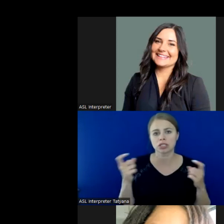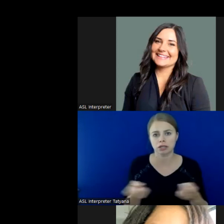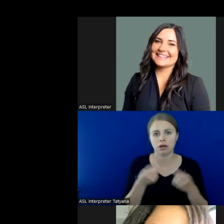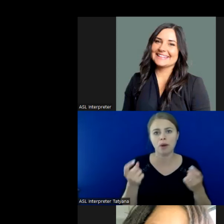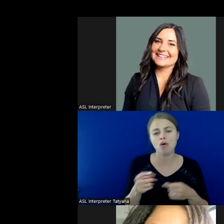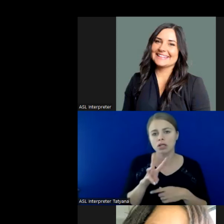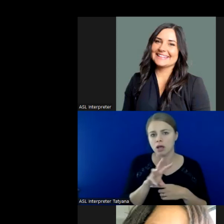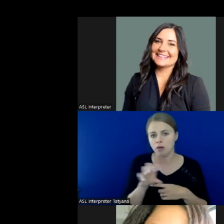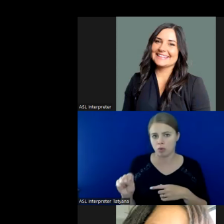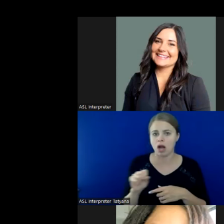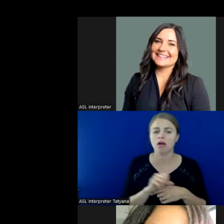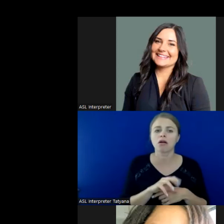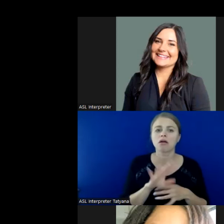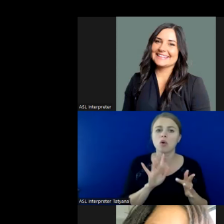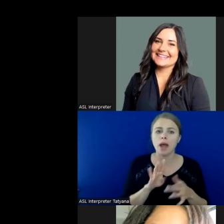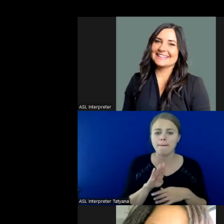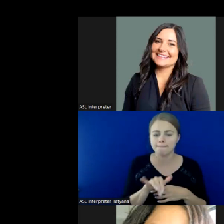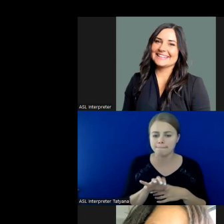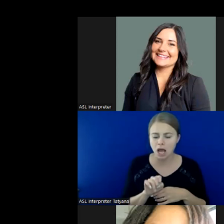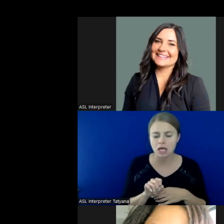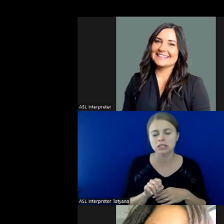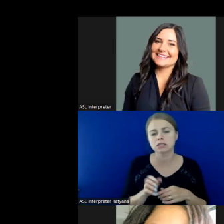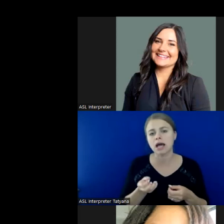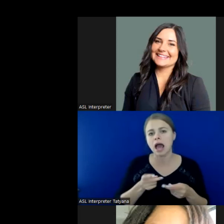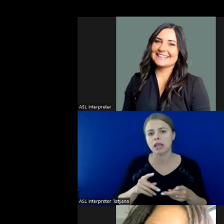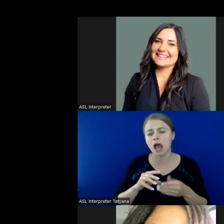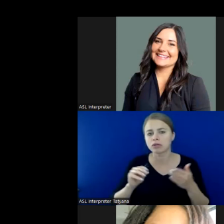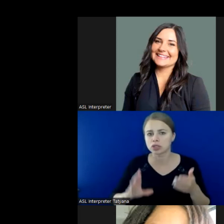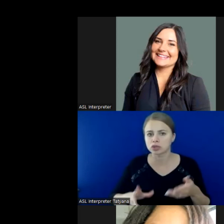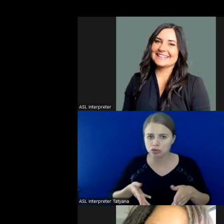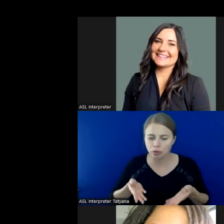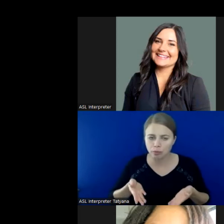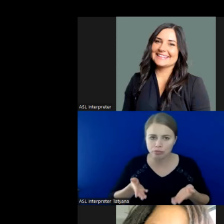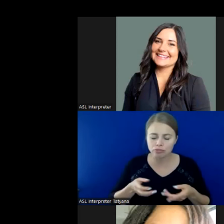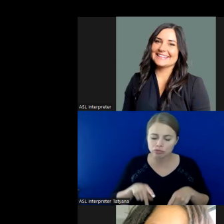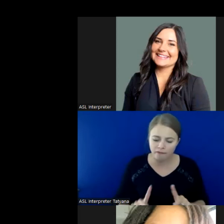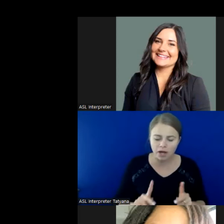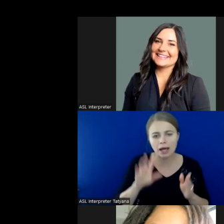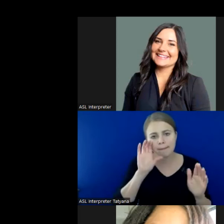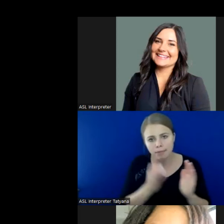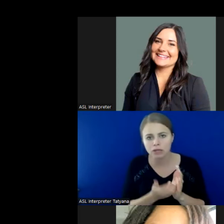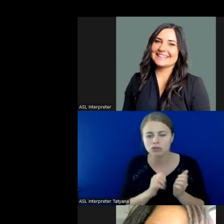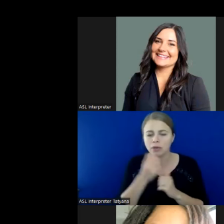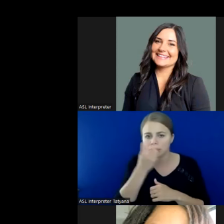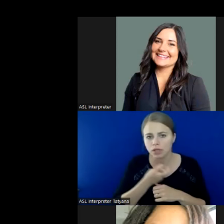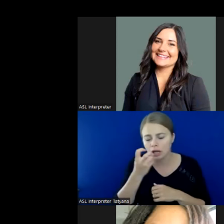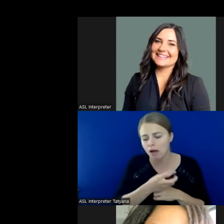It allows students to provide their picture, provide how to pronounce their name, perhaps their interests and some other things like that.